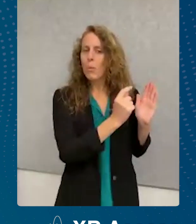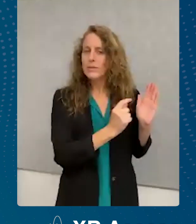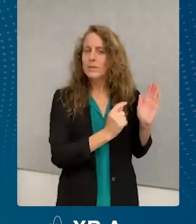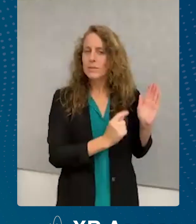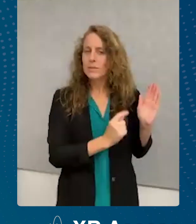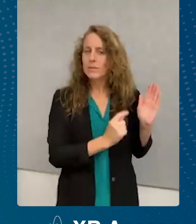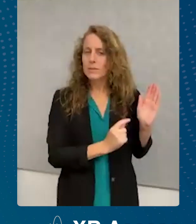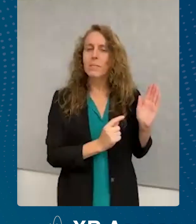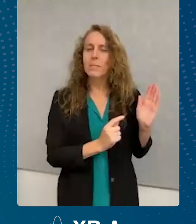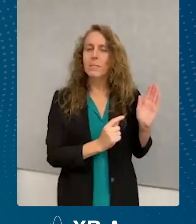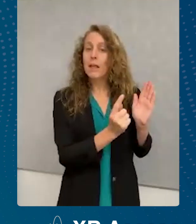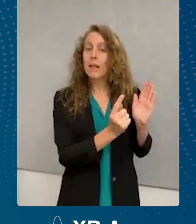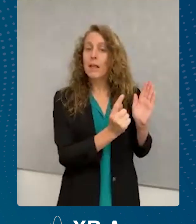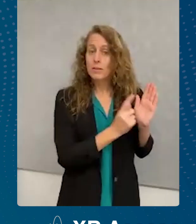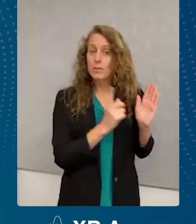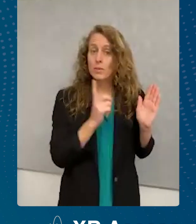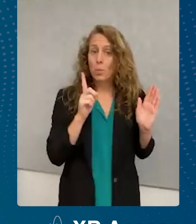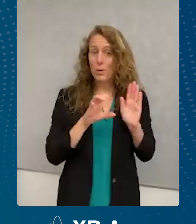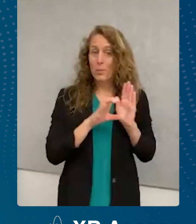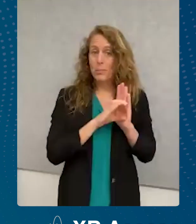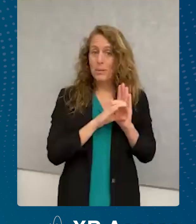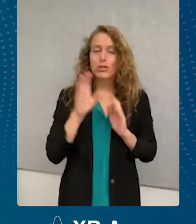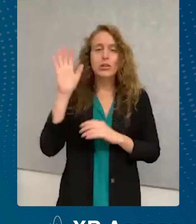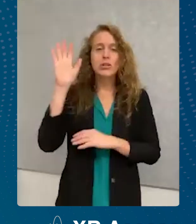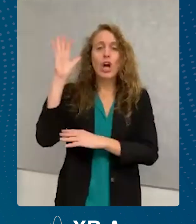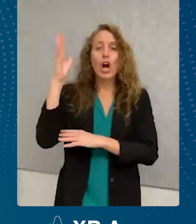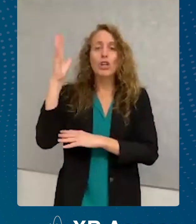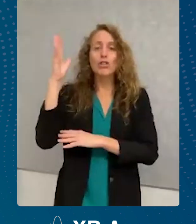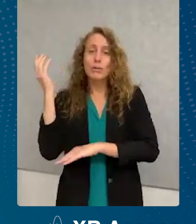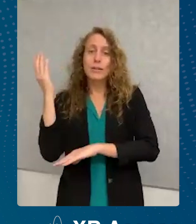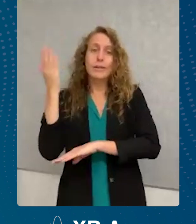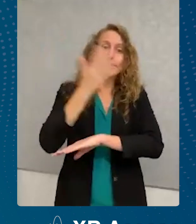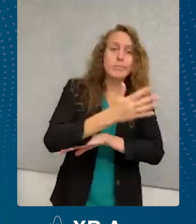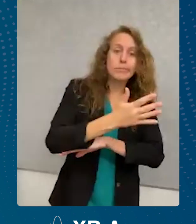this is an image of a tree impeding sidewalk accessibility,